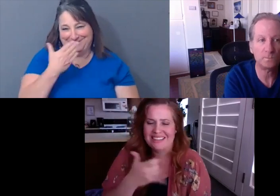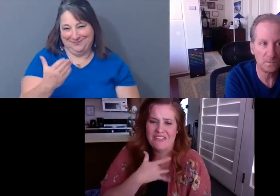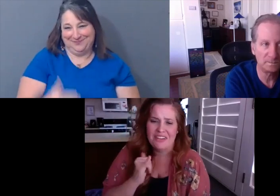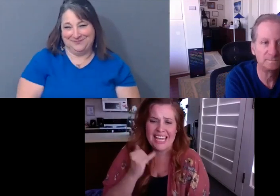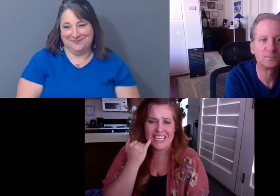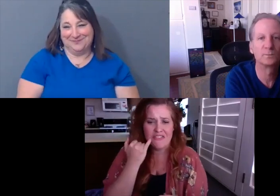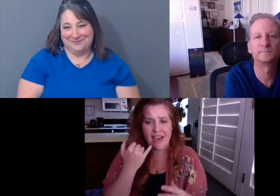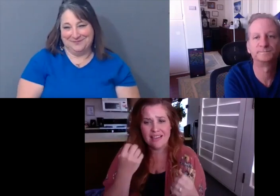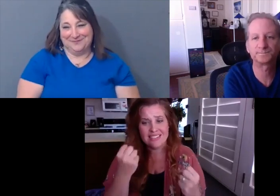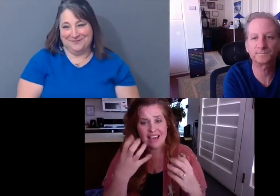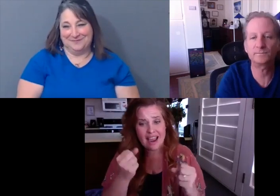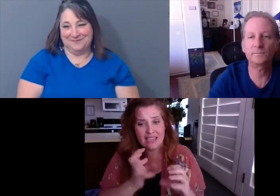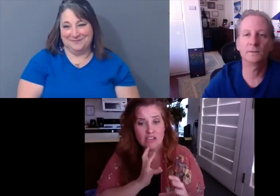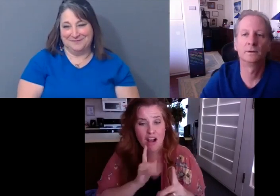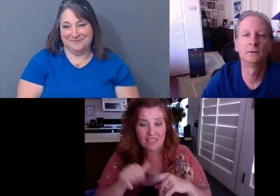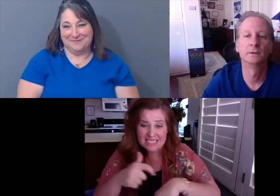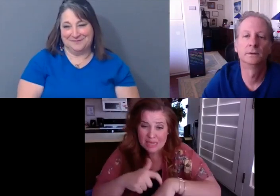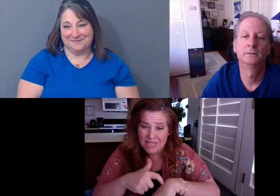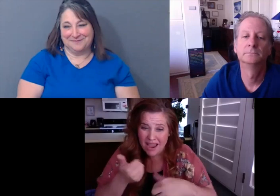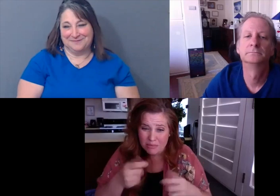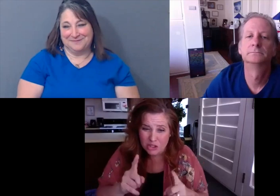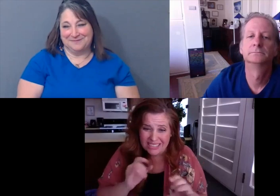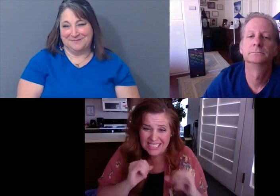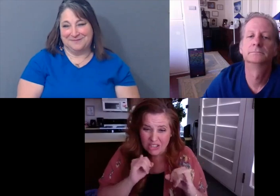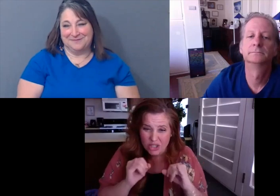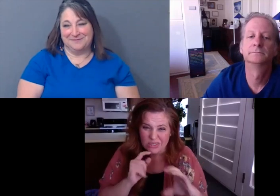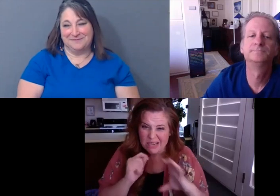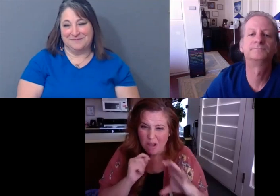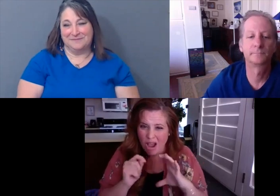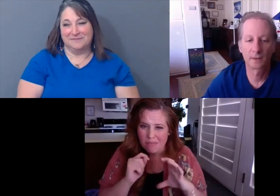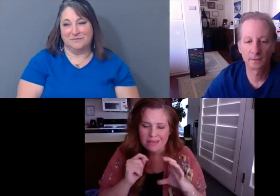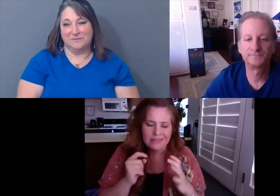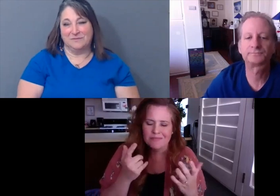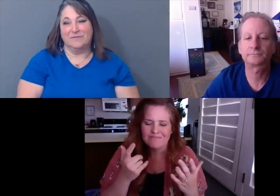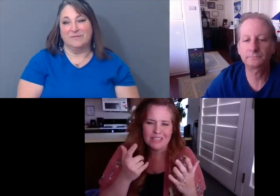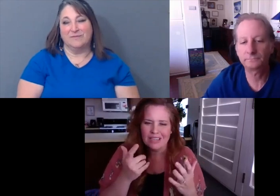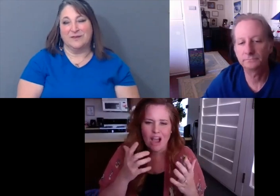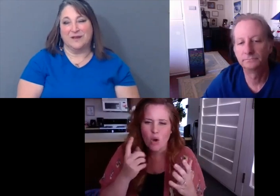'cause I feel like if I sign and talk at the same time during the interview,